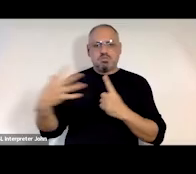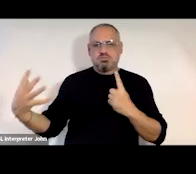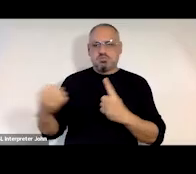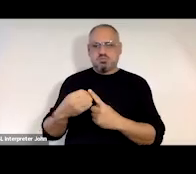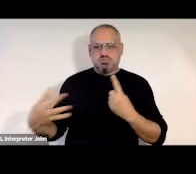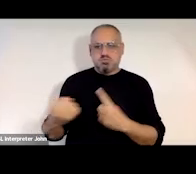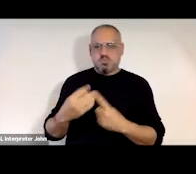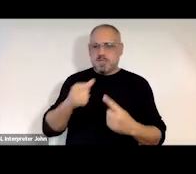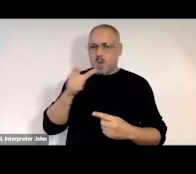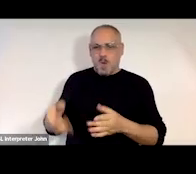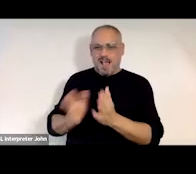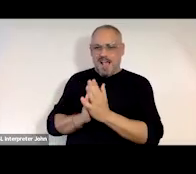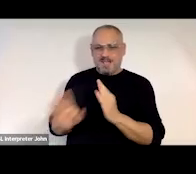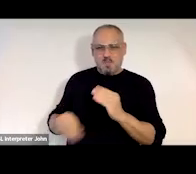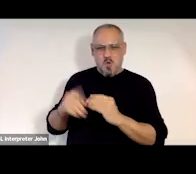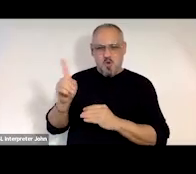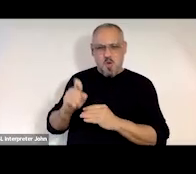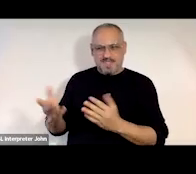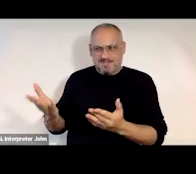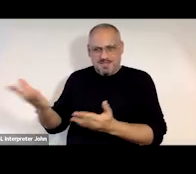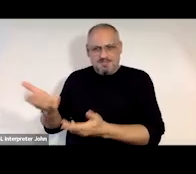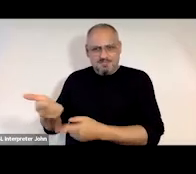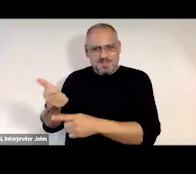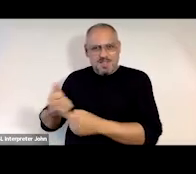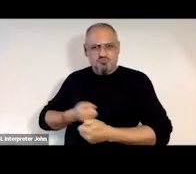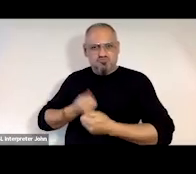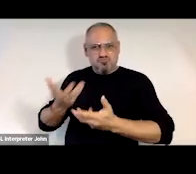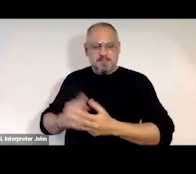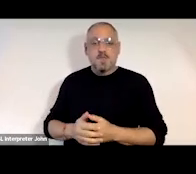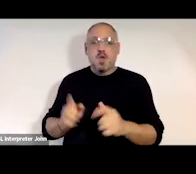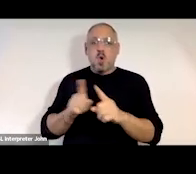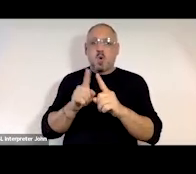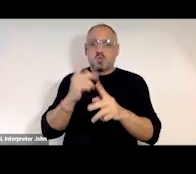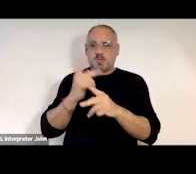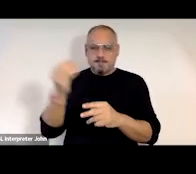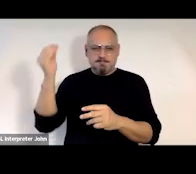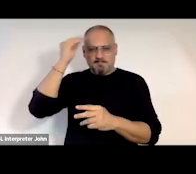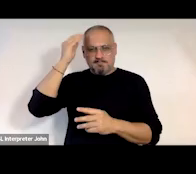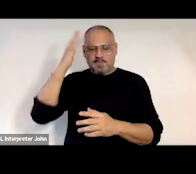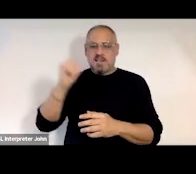additional questions after that. Be mindful of any nonverbal communication.